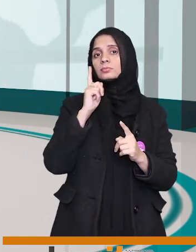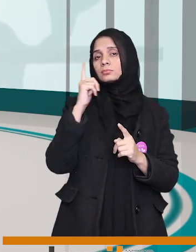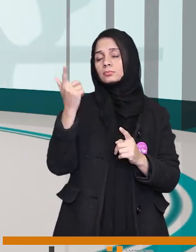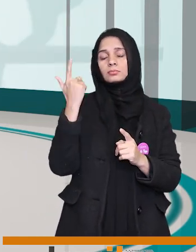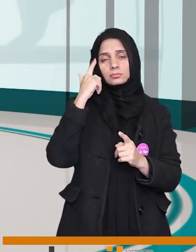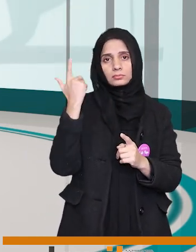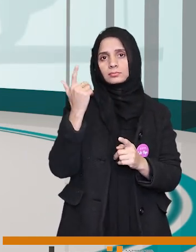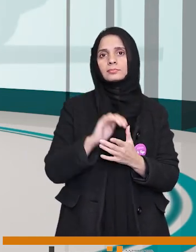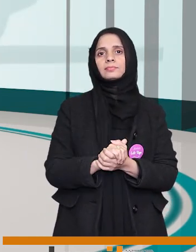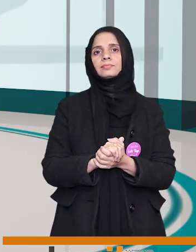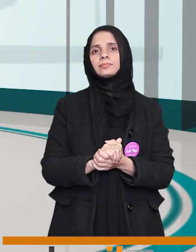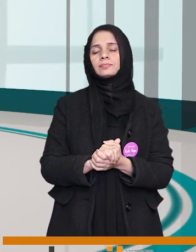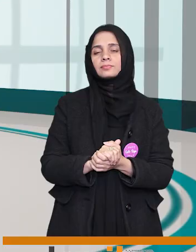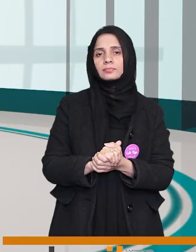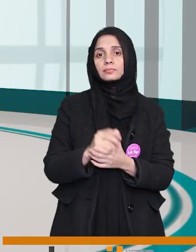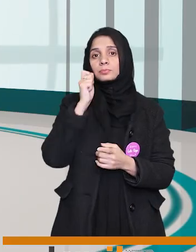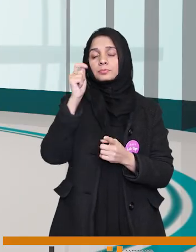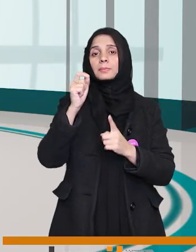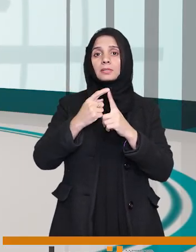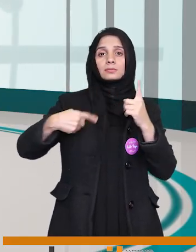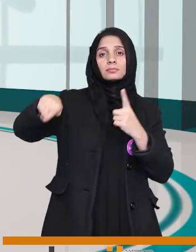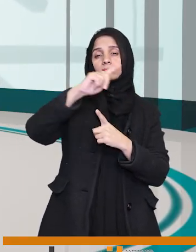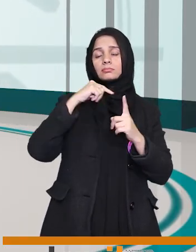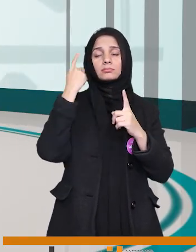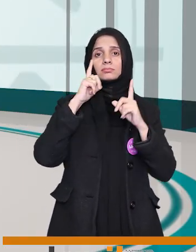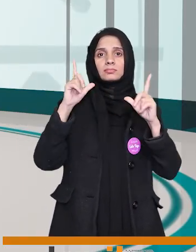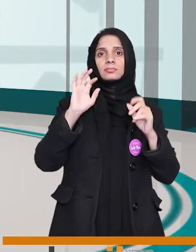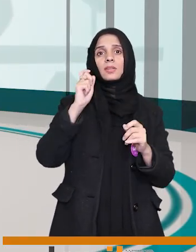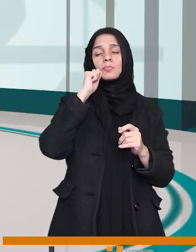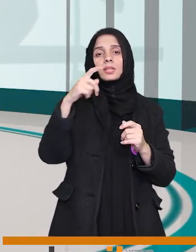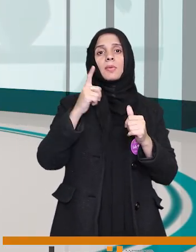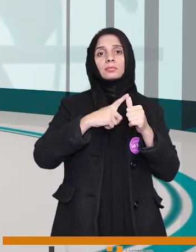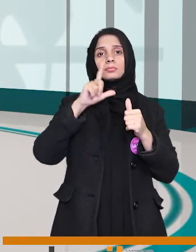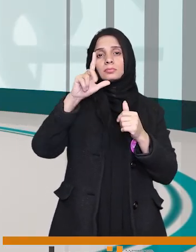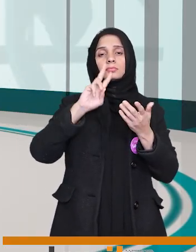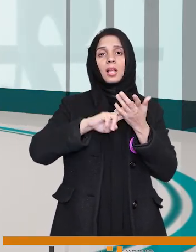he is the pride of Pakistan Aliyaan Chaudhary. And before recording this video